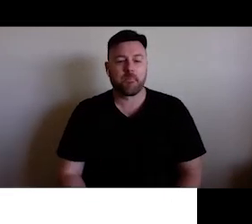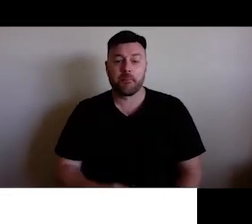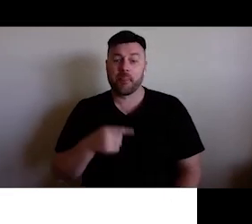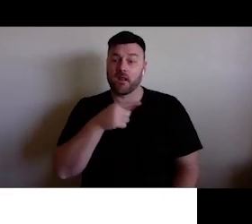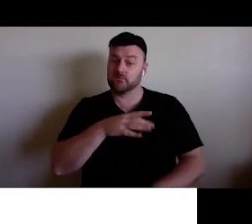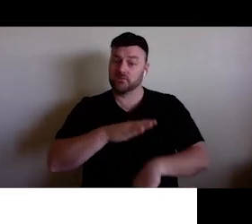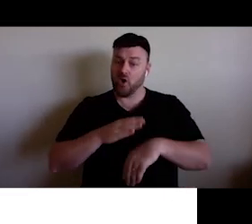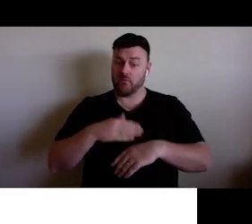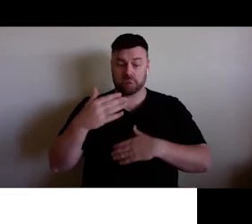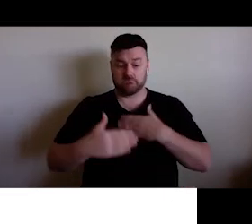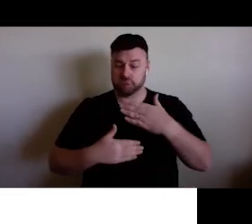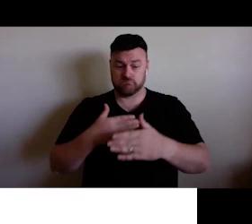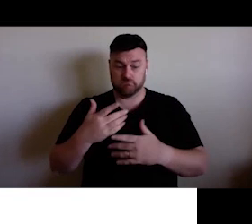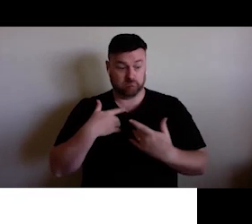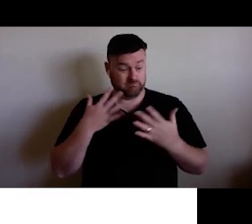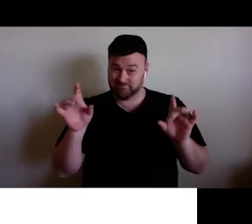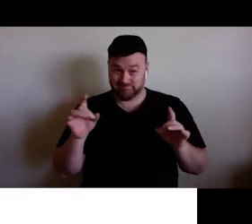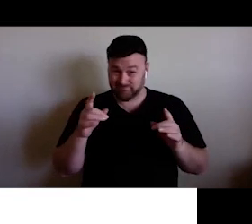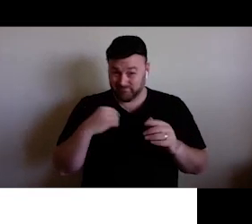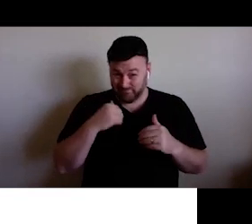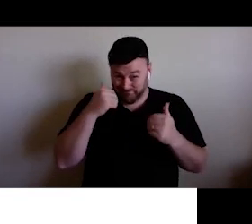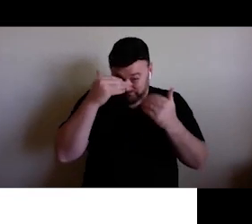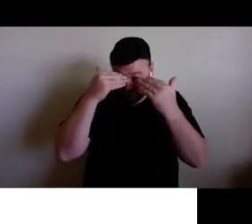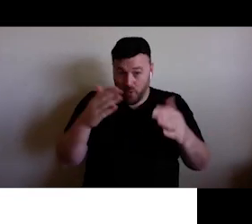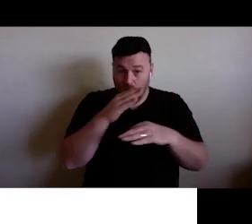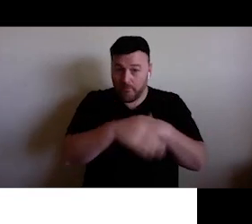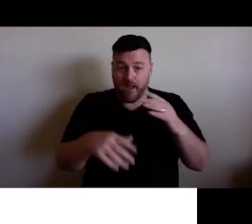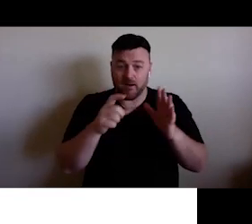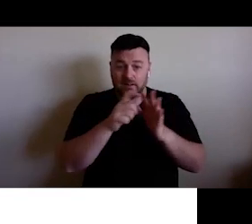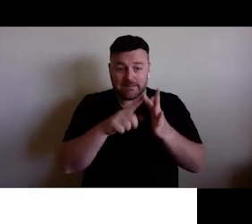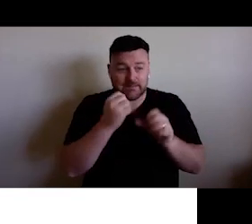she put that insight to good use. But this blog suddenly - over a